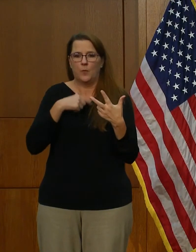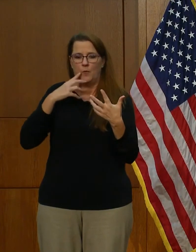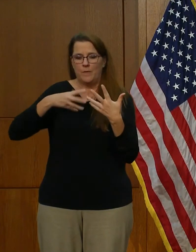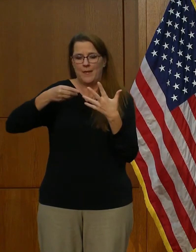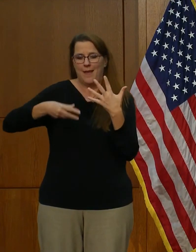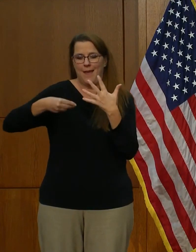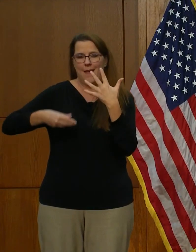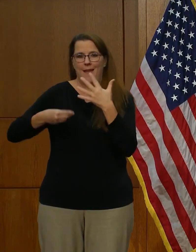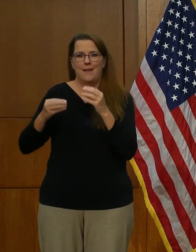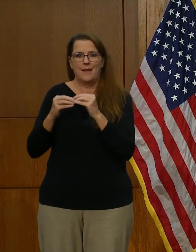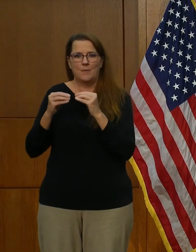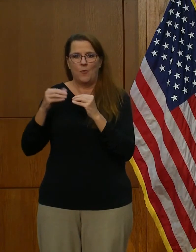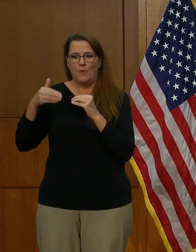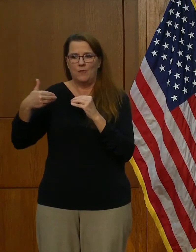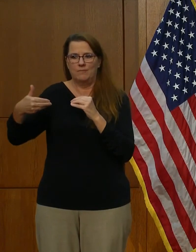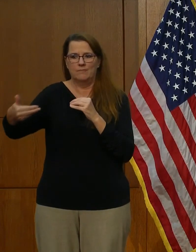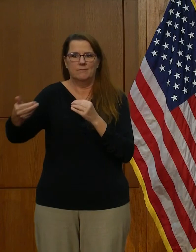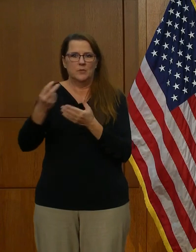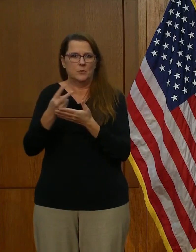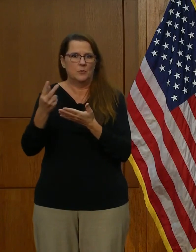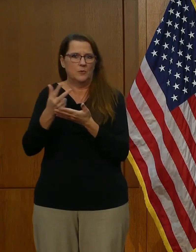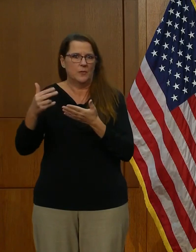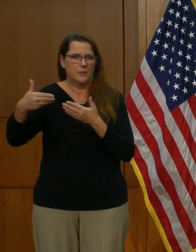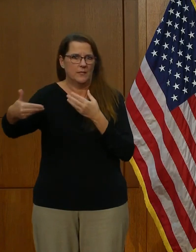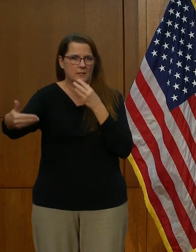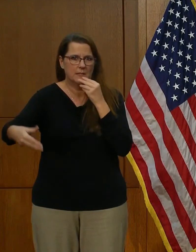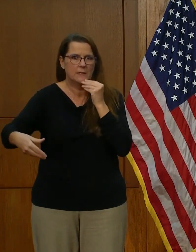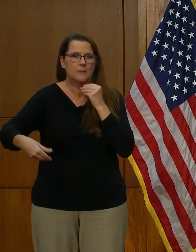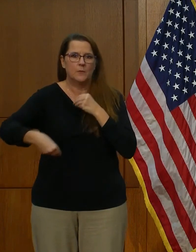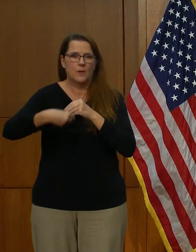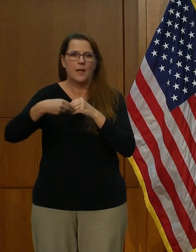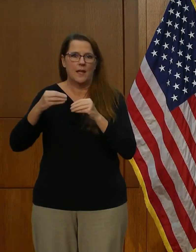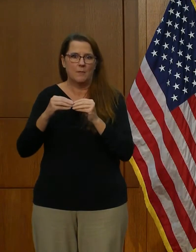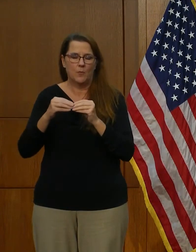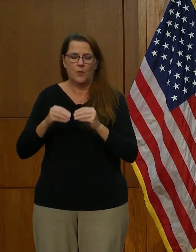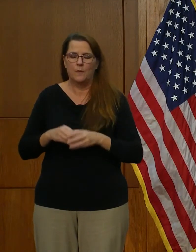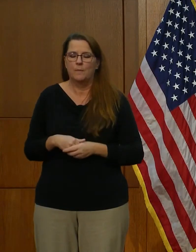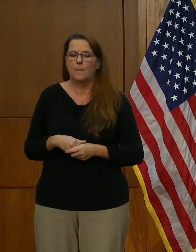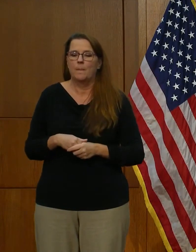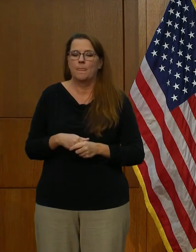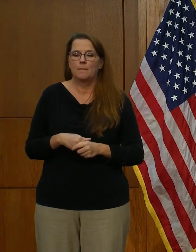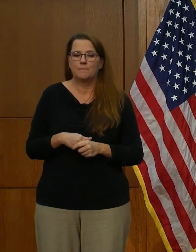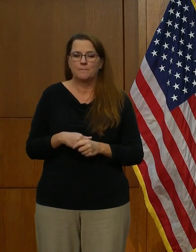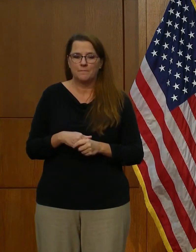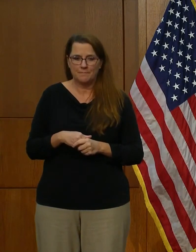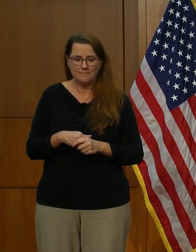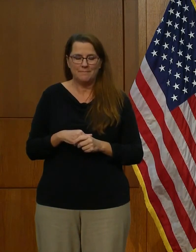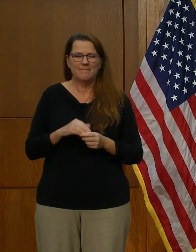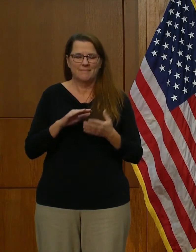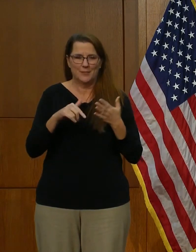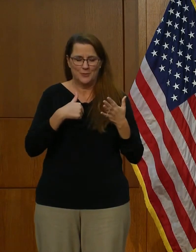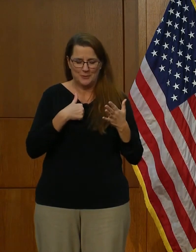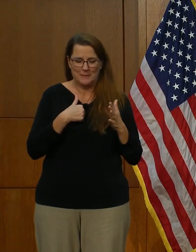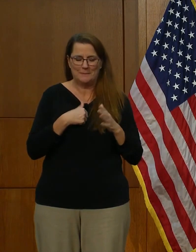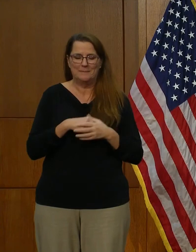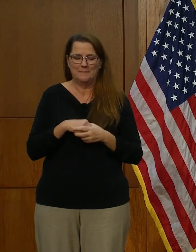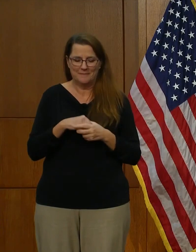BE THE FIRST THREE. WE WERE ADDING MORE OVER THE NEXT TWO